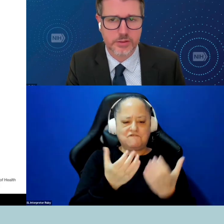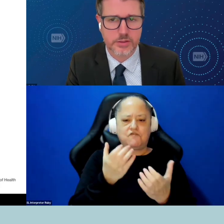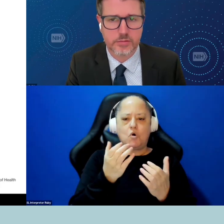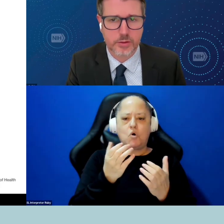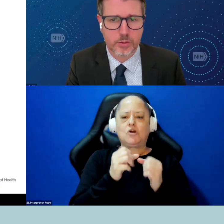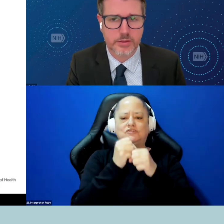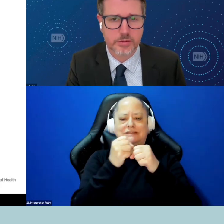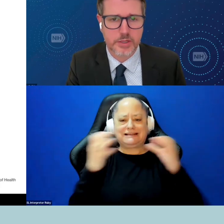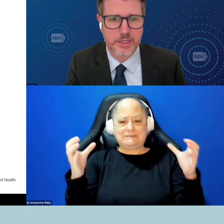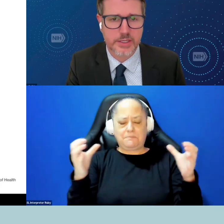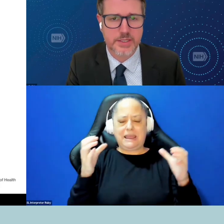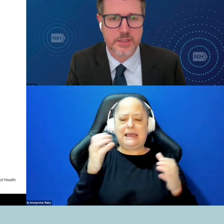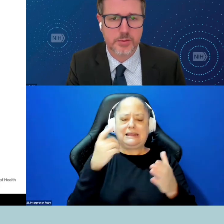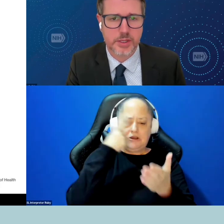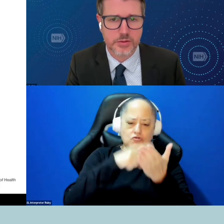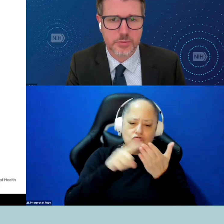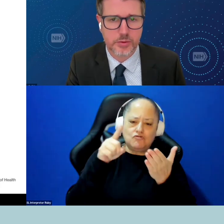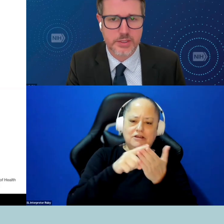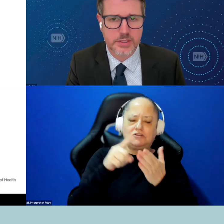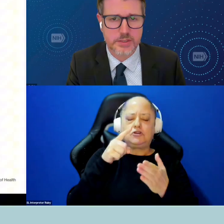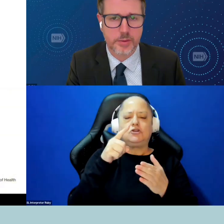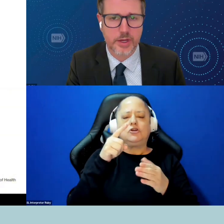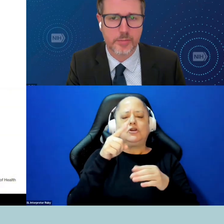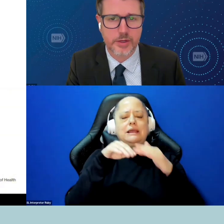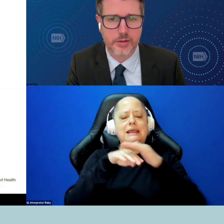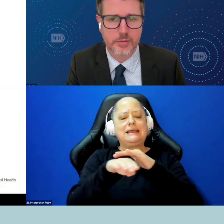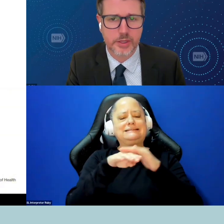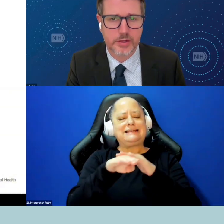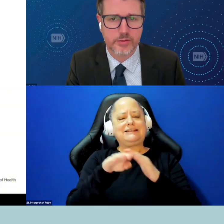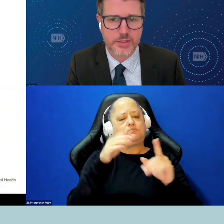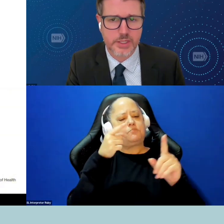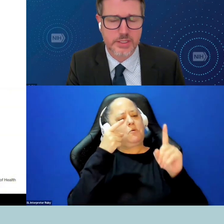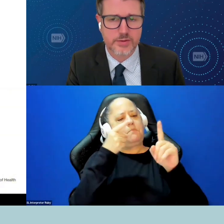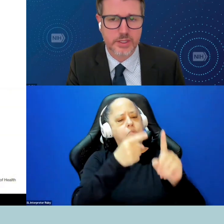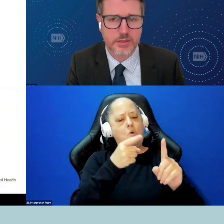research requires creating accessible entry points into the biomedical and behavioral scientific